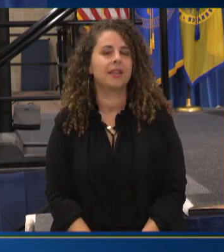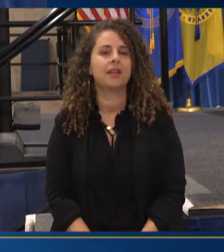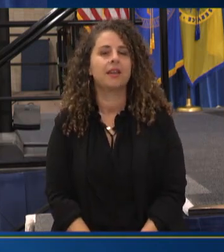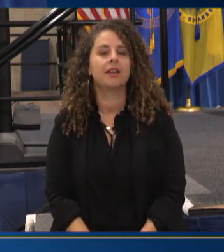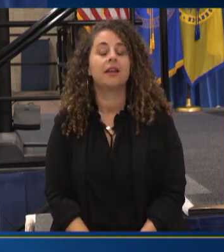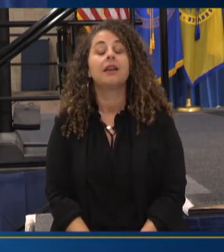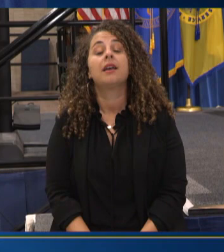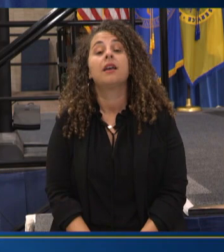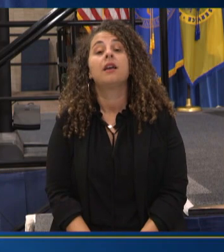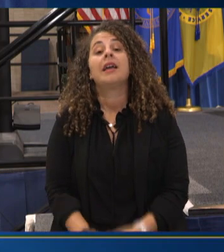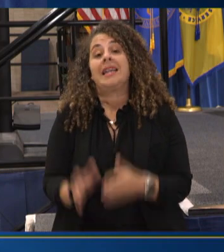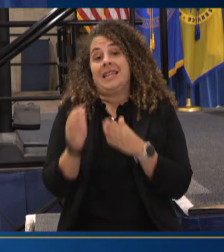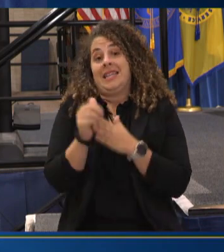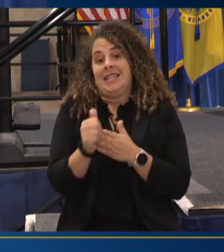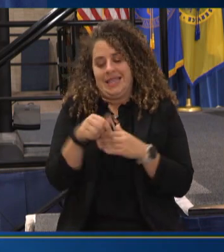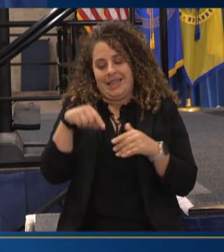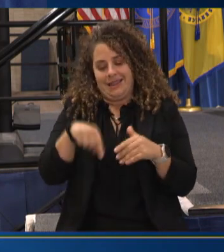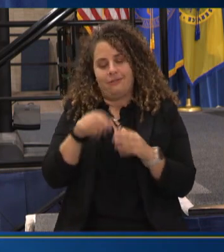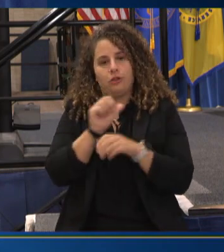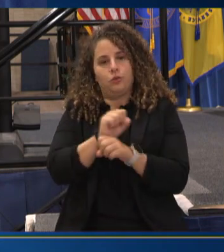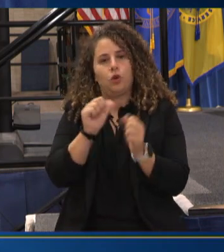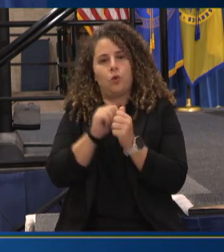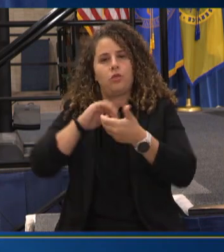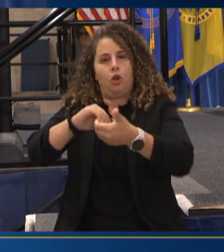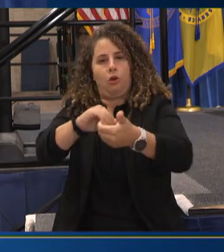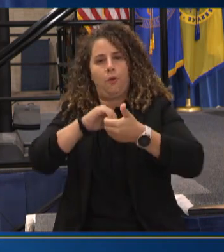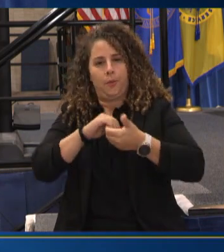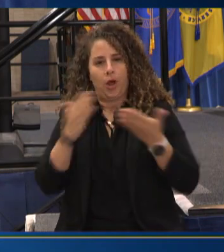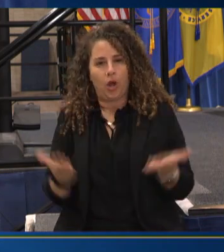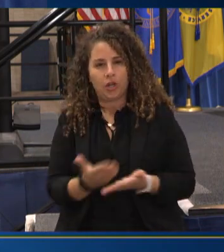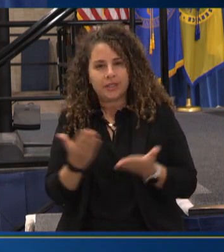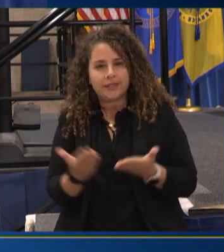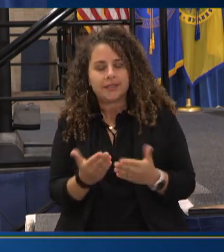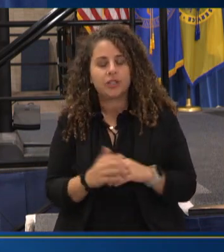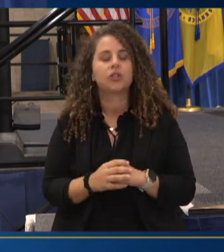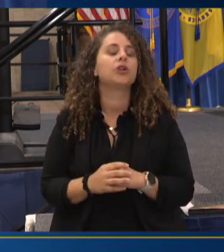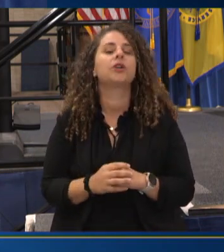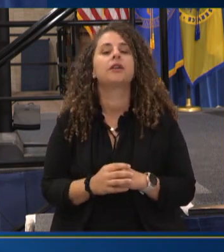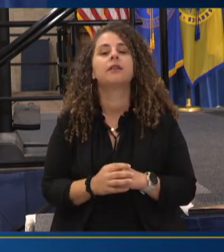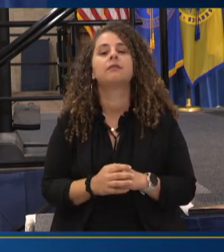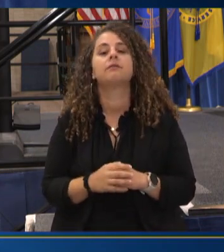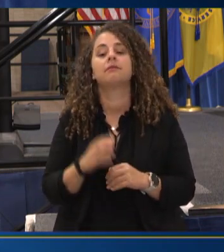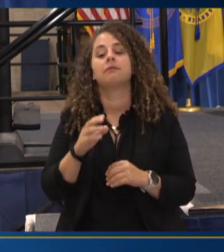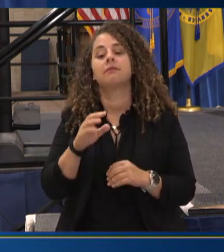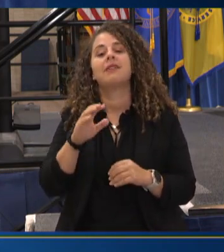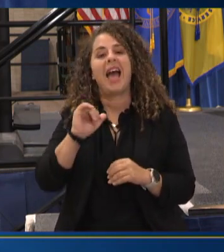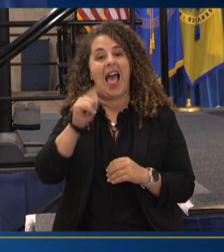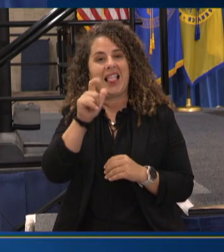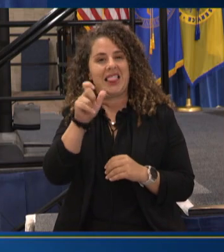in leading this work with our partners here. As Admiral Levine mentioned, this is a